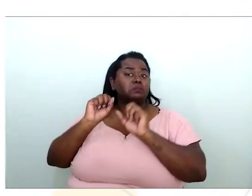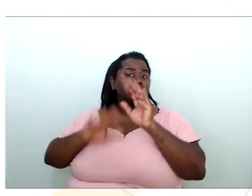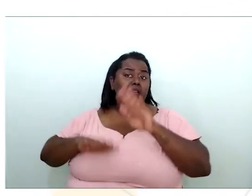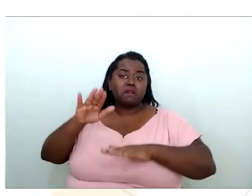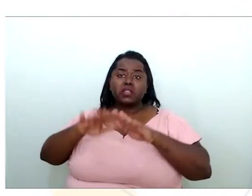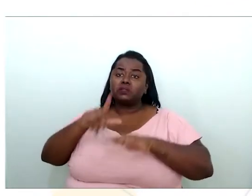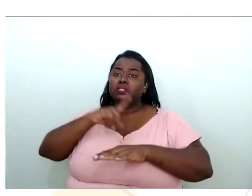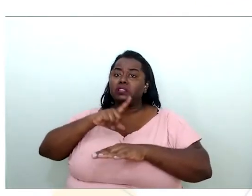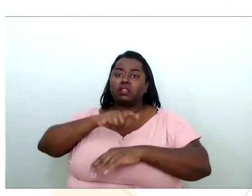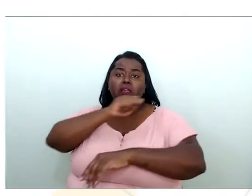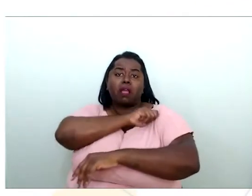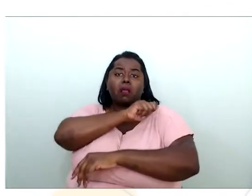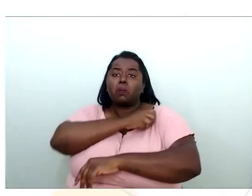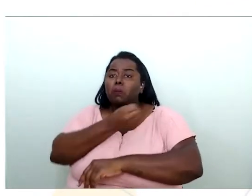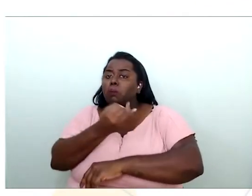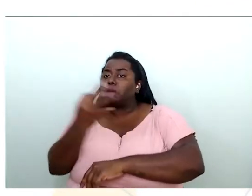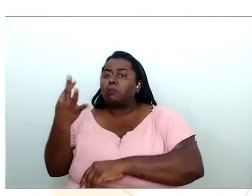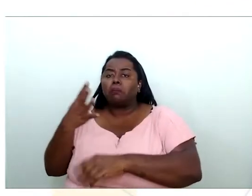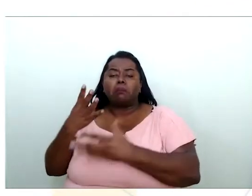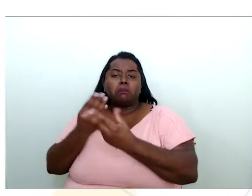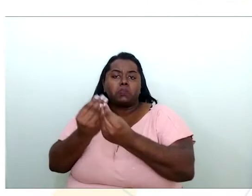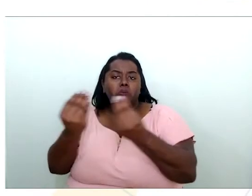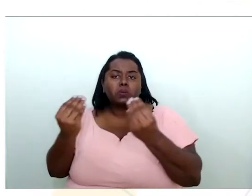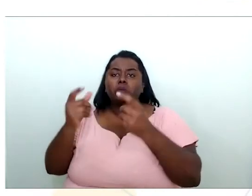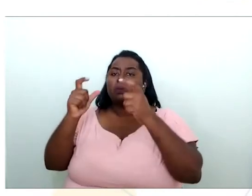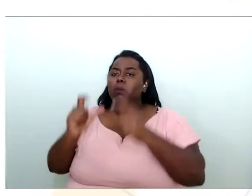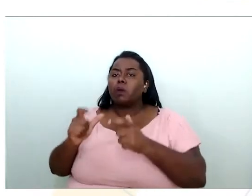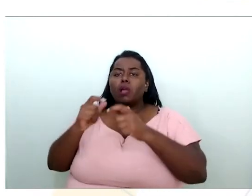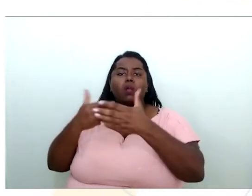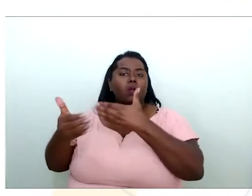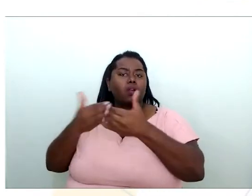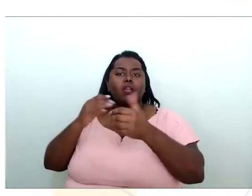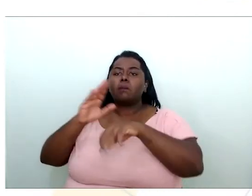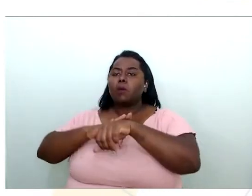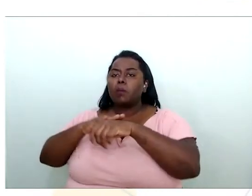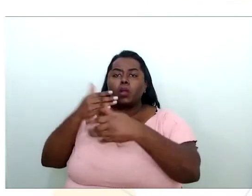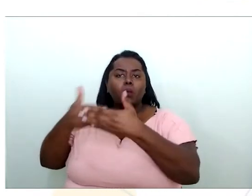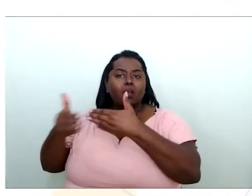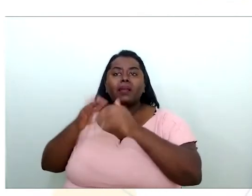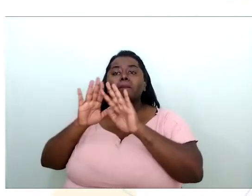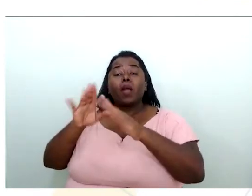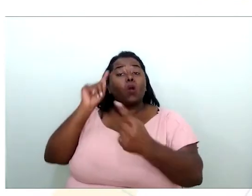can use large numbers of students anytime anyplace and in the idea is